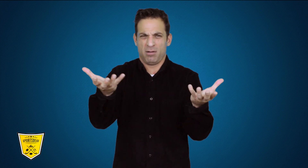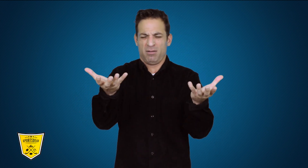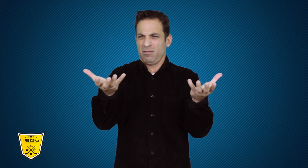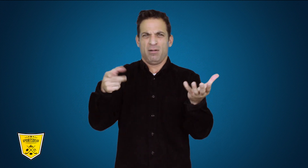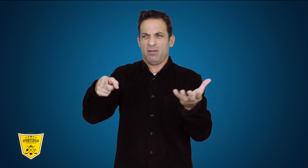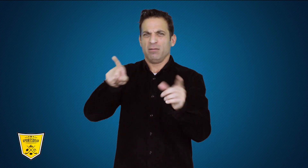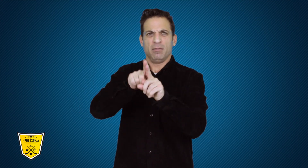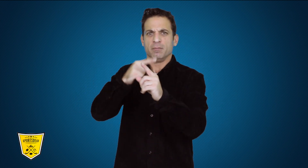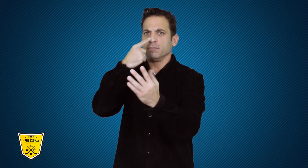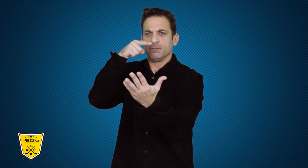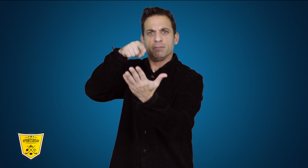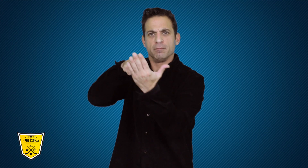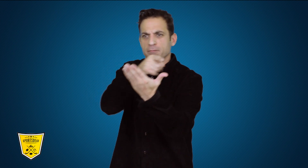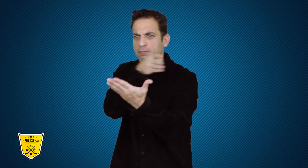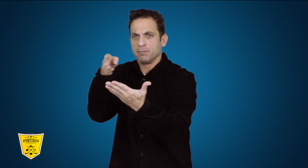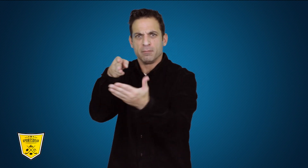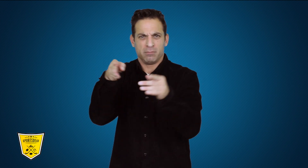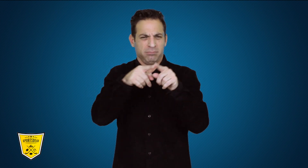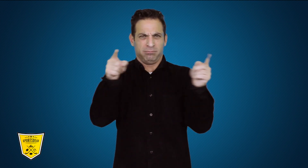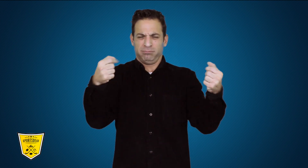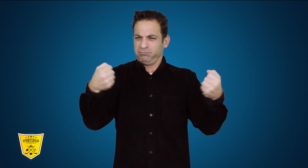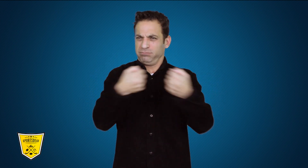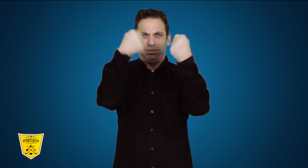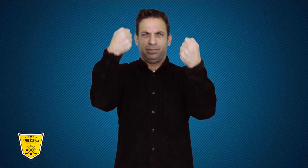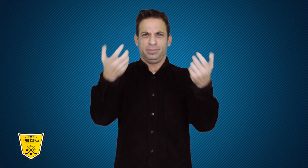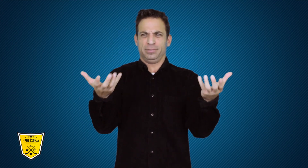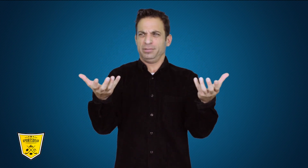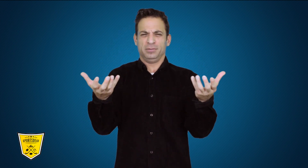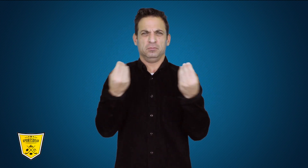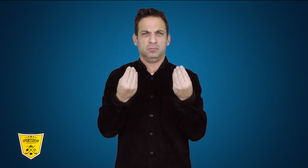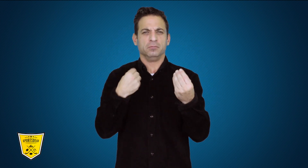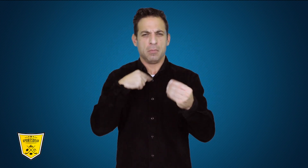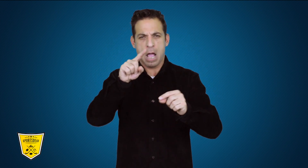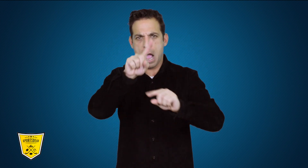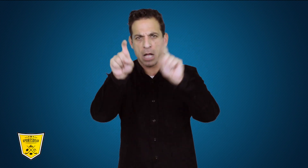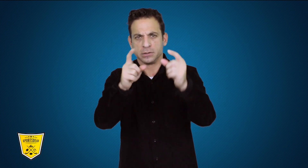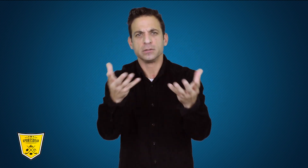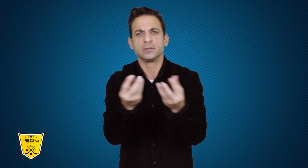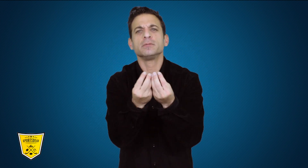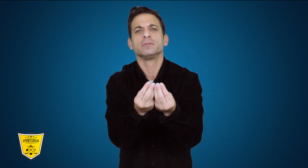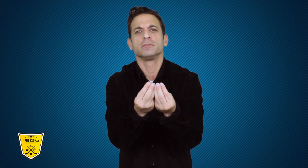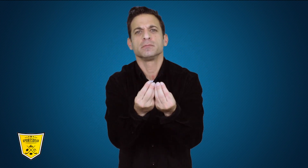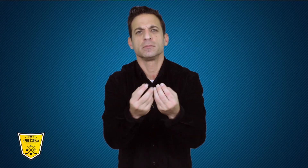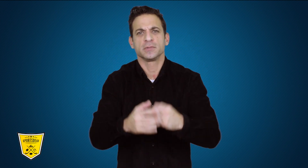two different dates. We asked the second group to clarify.